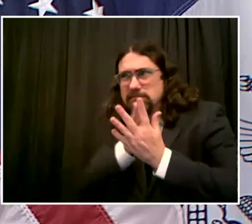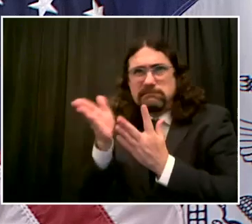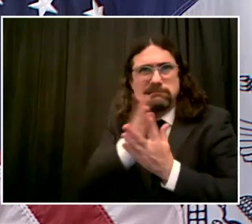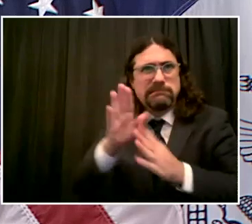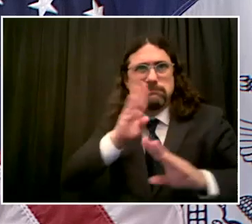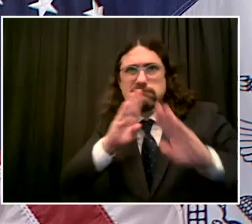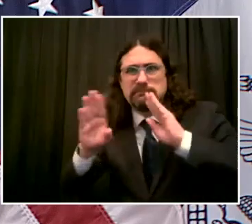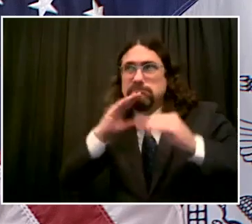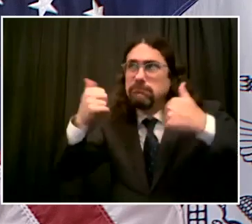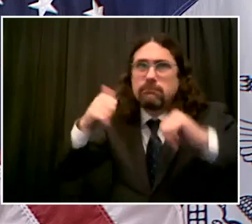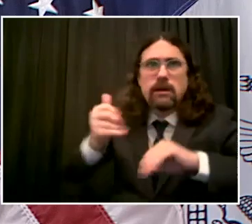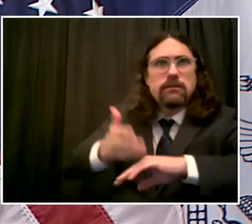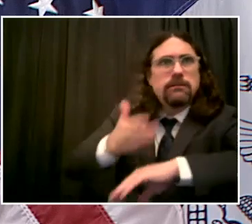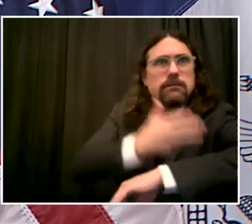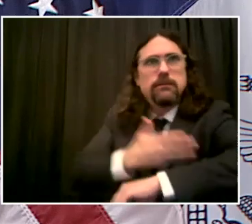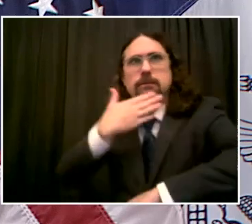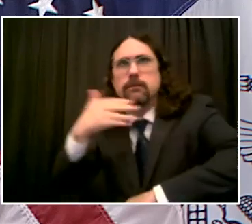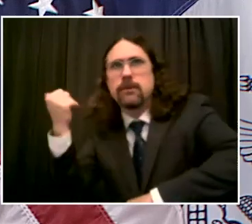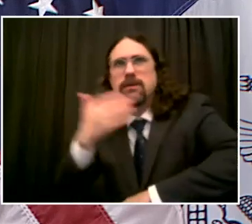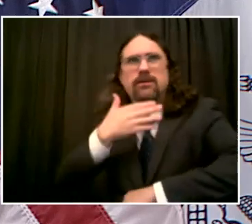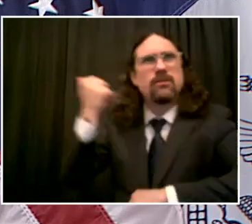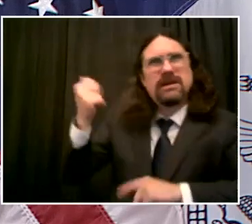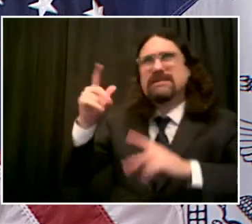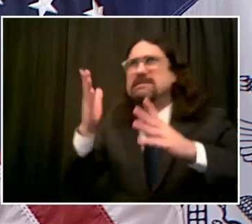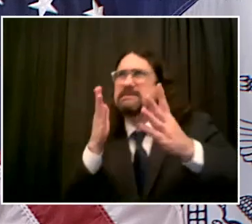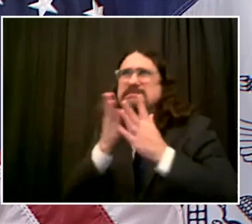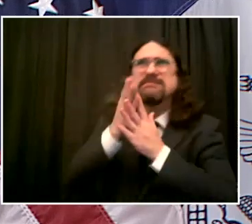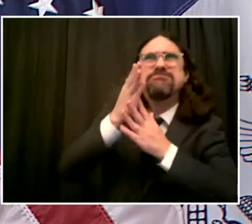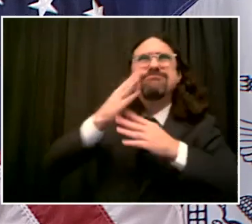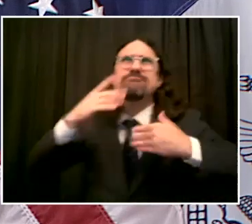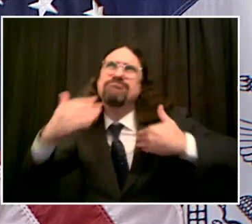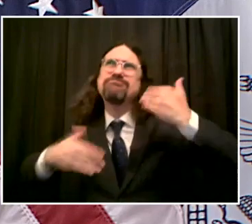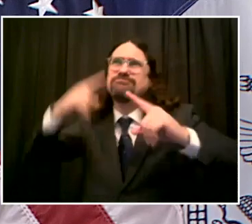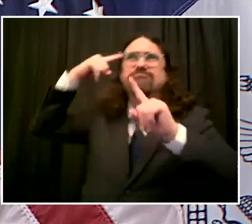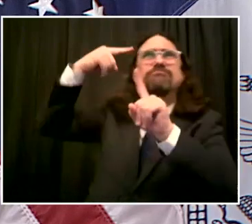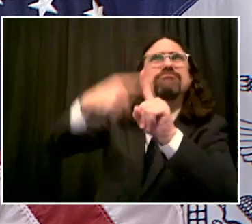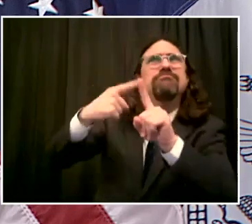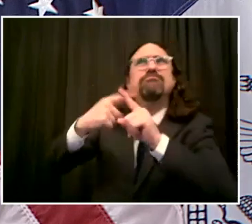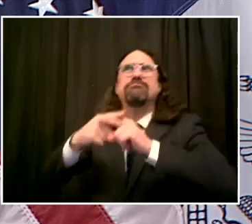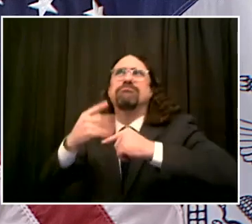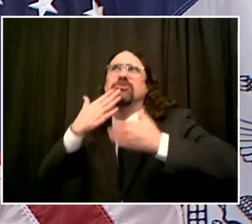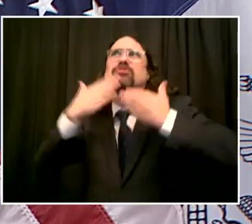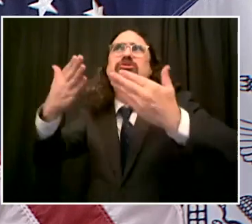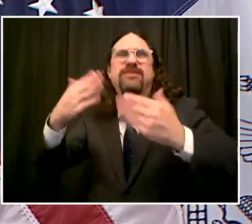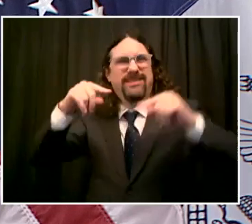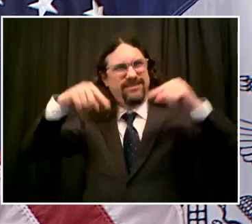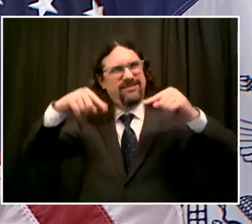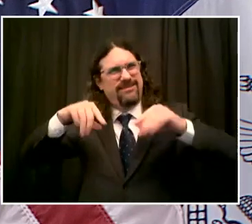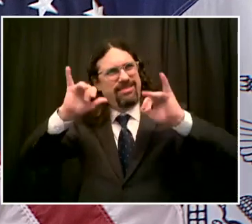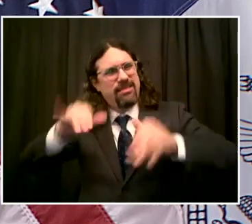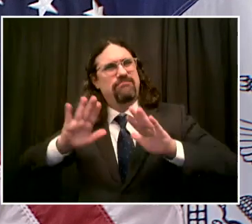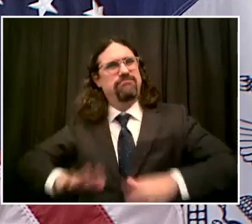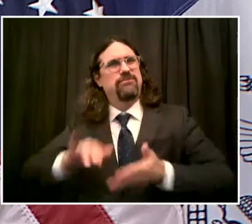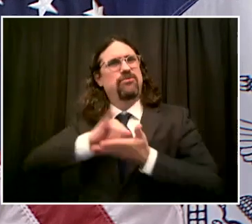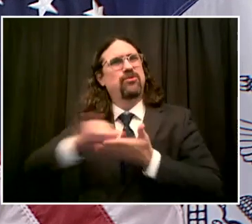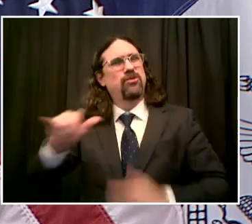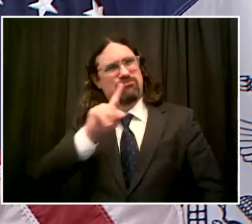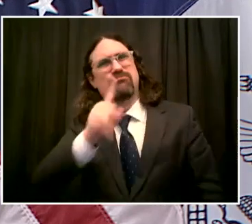TRYING TOGETHER TO OVERCOME. THAT IS THE HISTORY F OOUR CITY. SO YOLLU' ESE